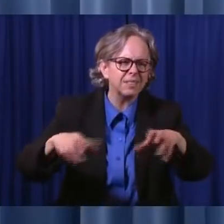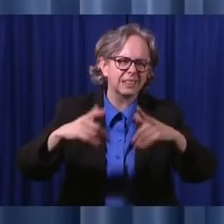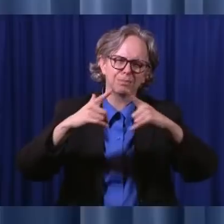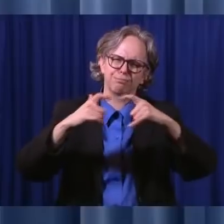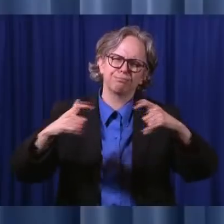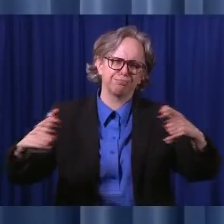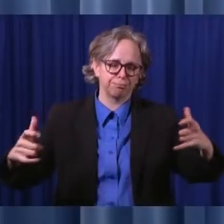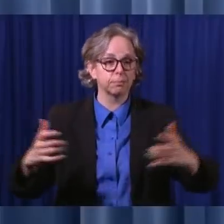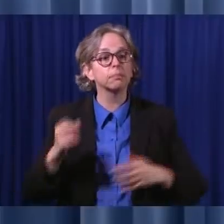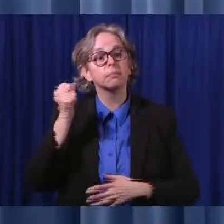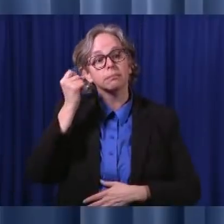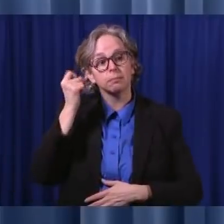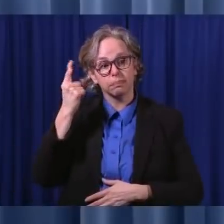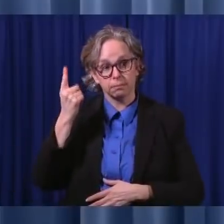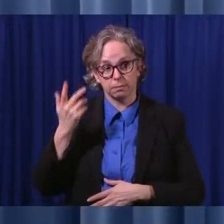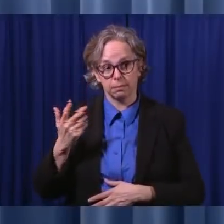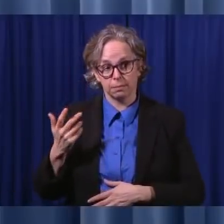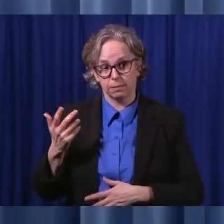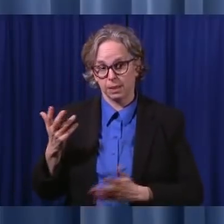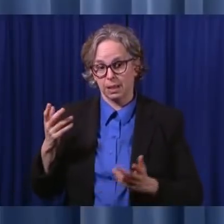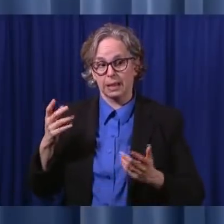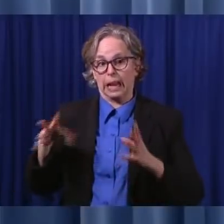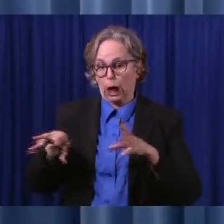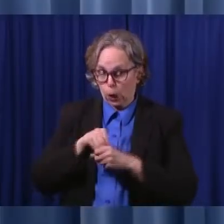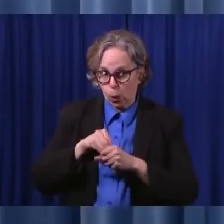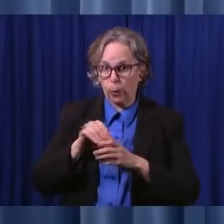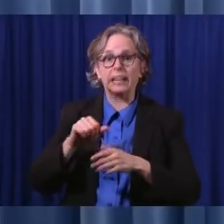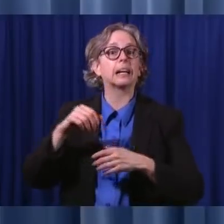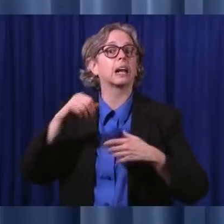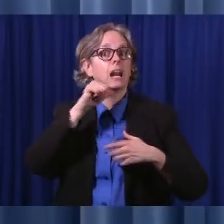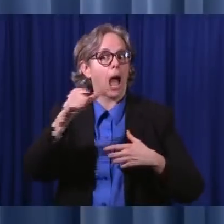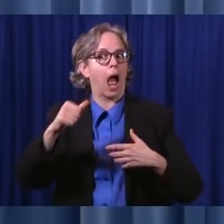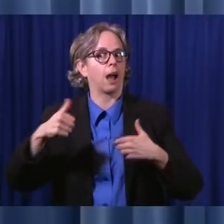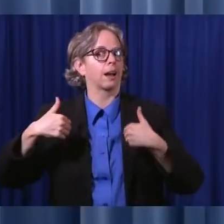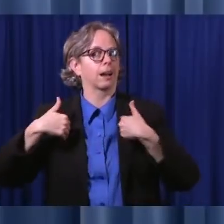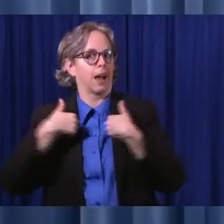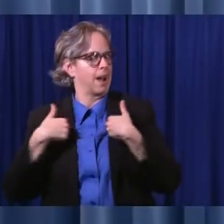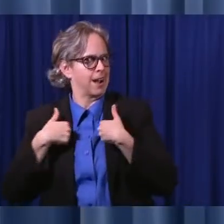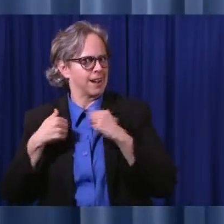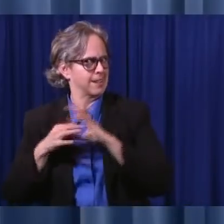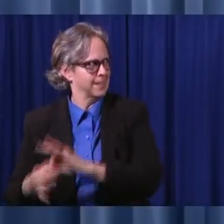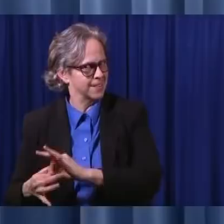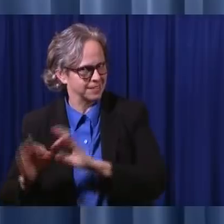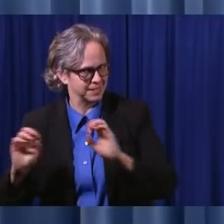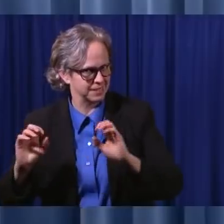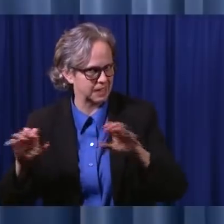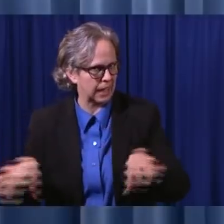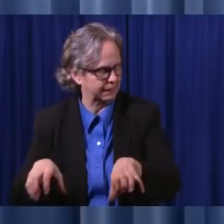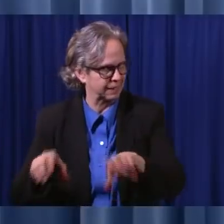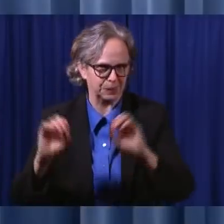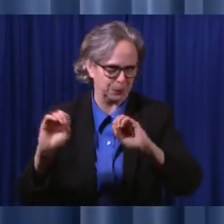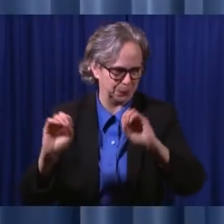LIVESTOCK SHOWS, BARN OR BUILDING ACTIVITIES, THE AUCTION AS WELL AS THE NON-LIVESTOCK EXHIBITS AND EXHIBITIONS.